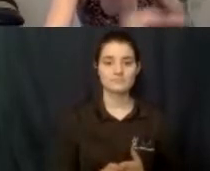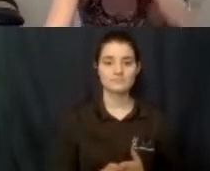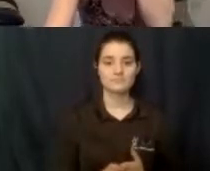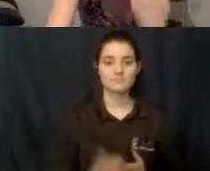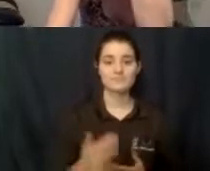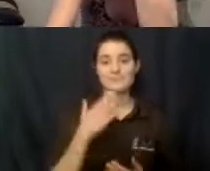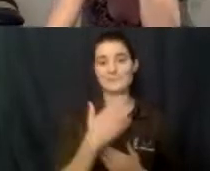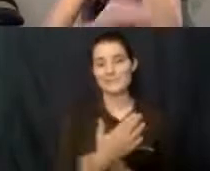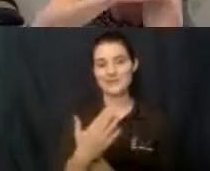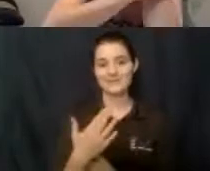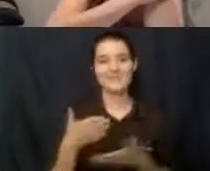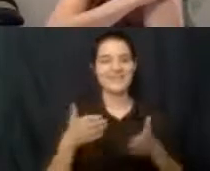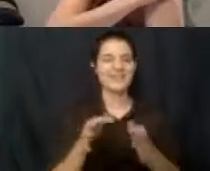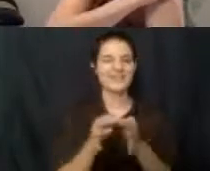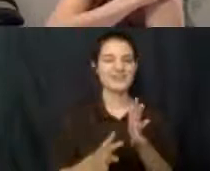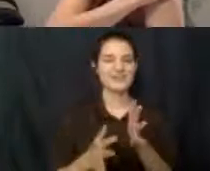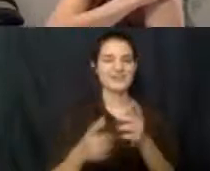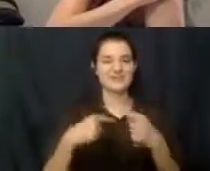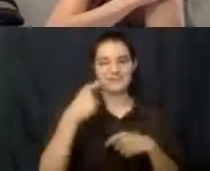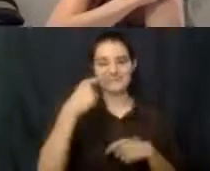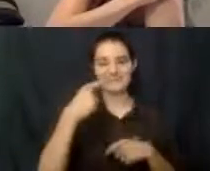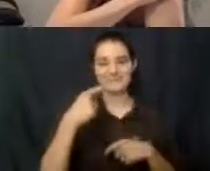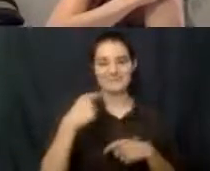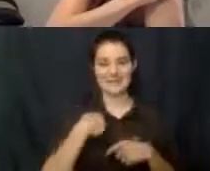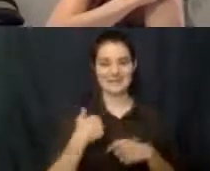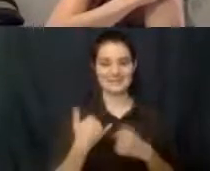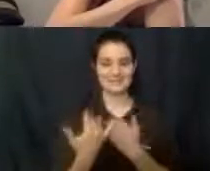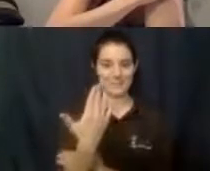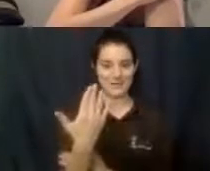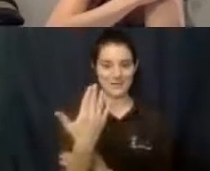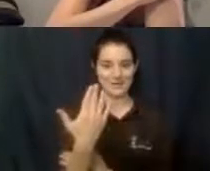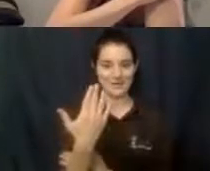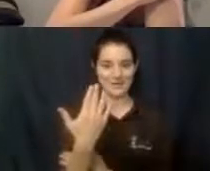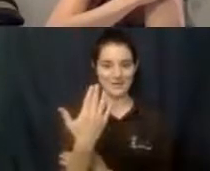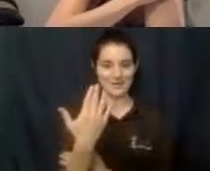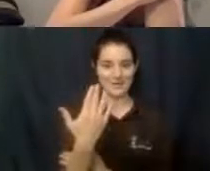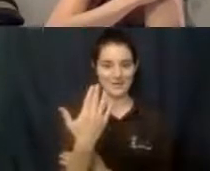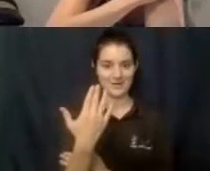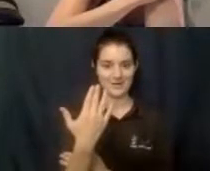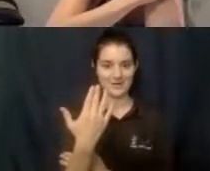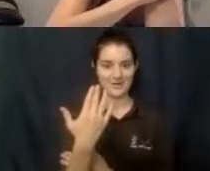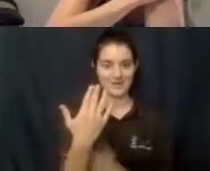Jessica: Good morning! (Speaking) I just used a short sign language for Good morning.